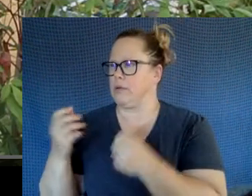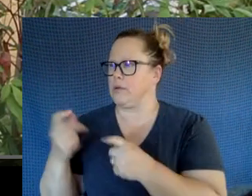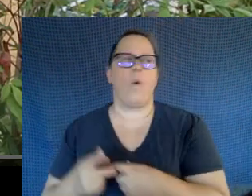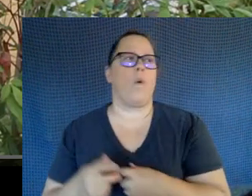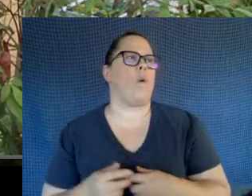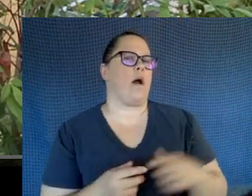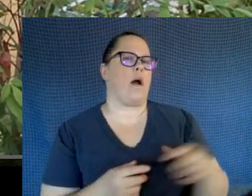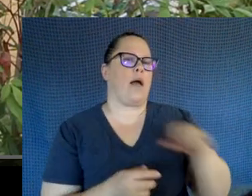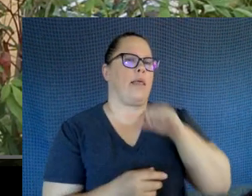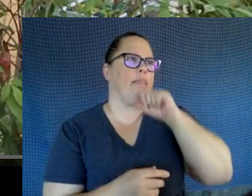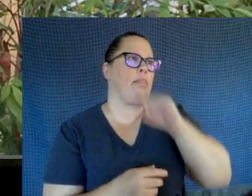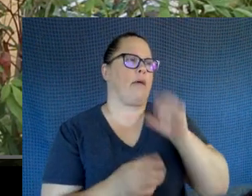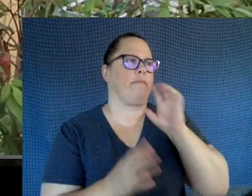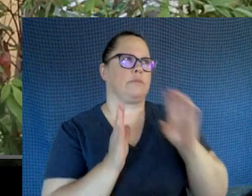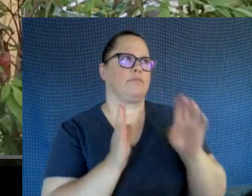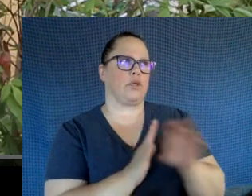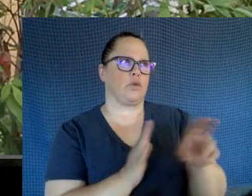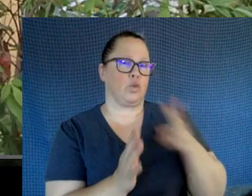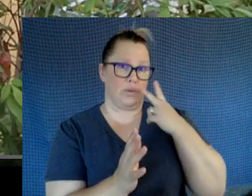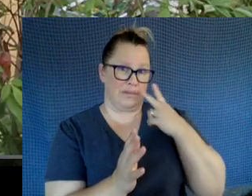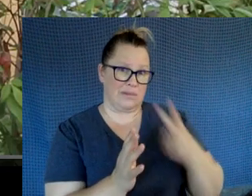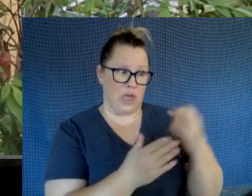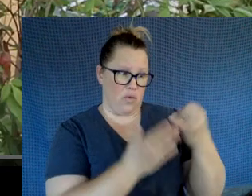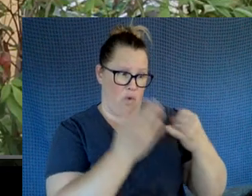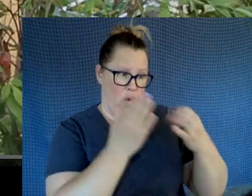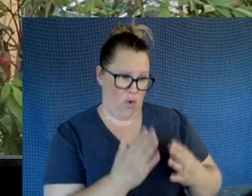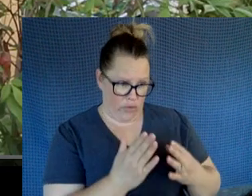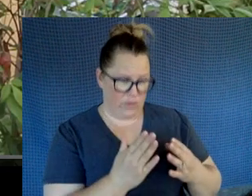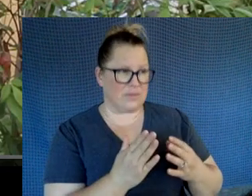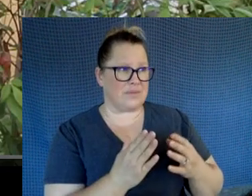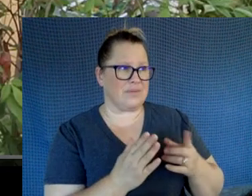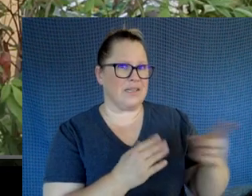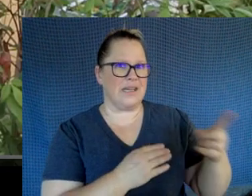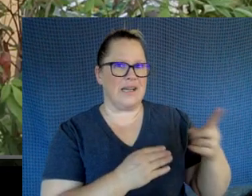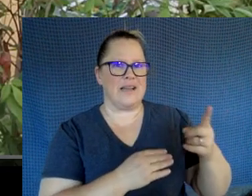you can kind of see the artist and at his table are all of the kinds of things